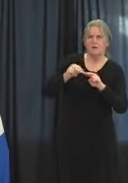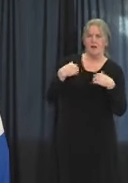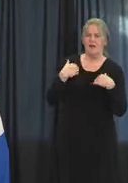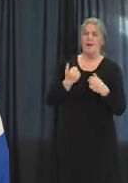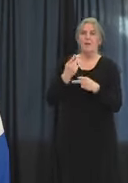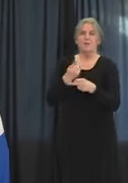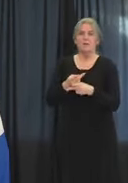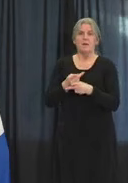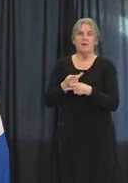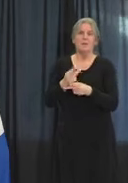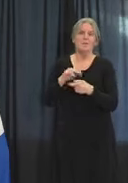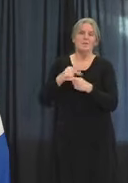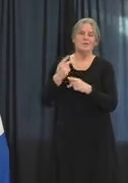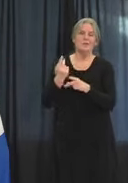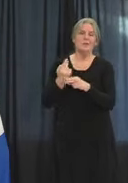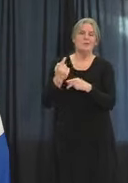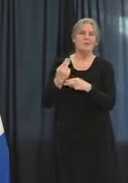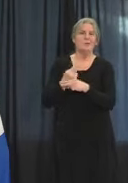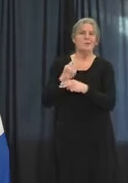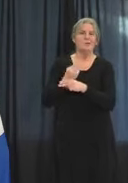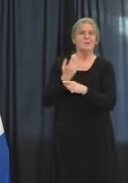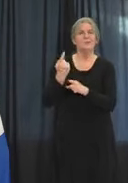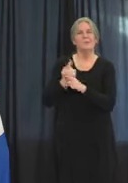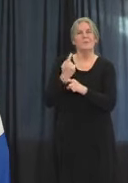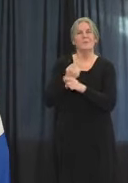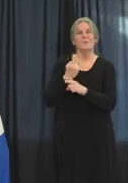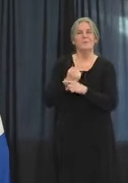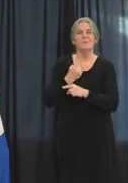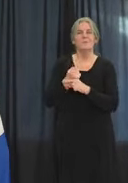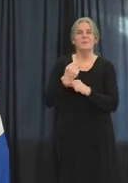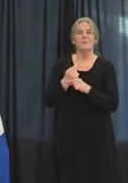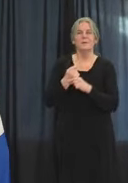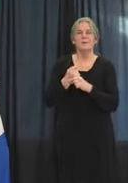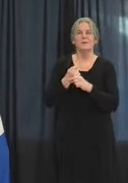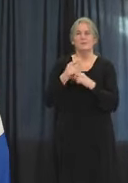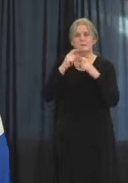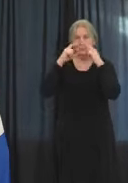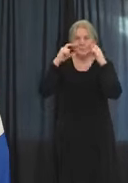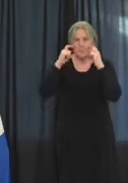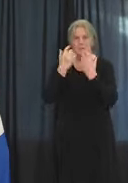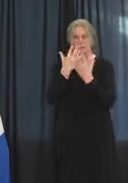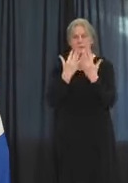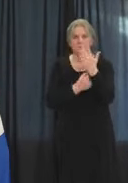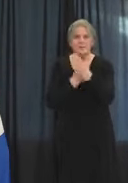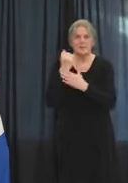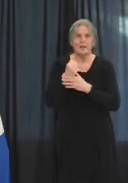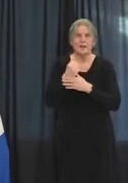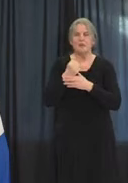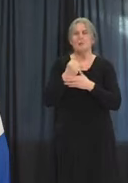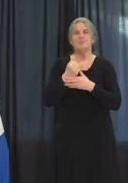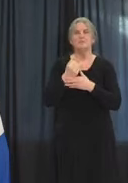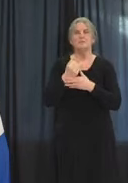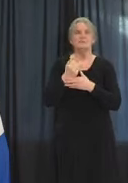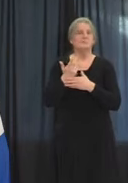healthcare setting includes appropriate use of personal protective equipment.